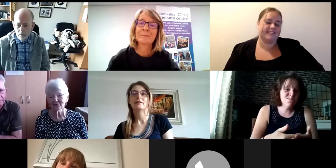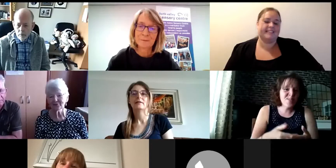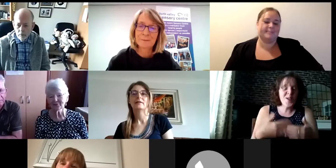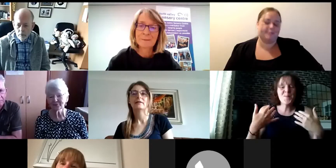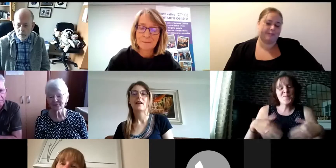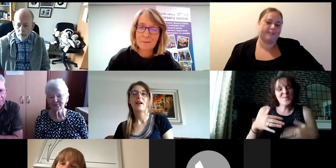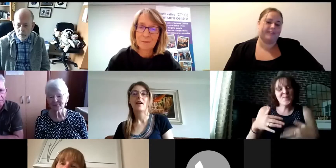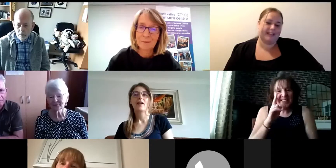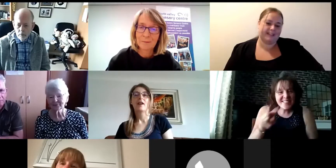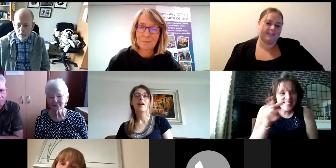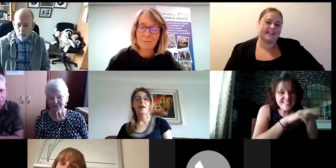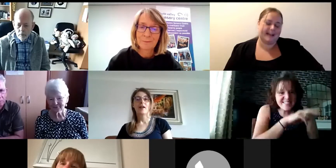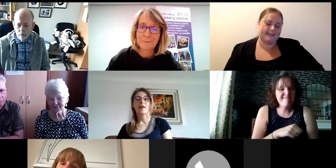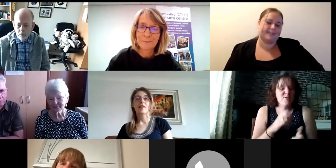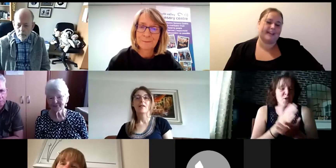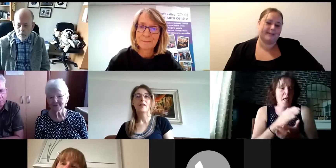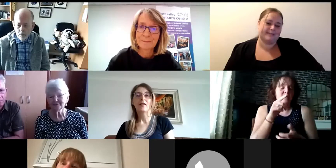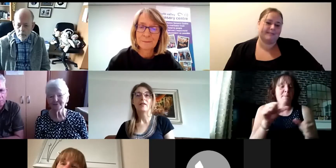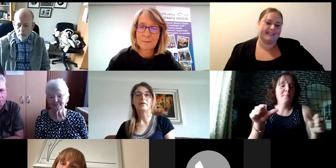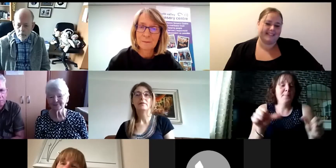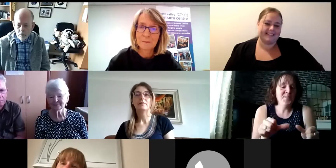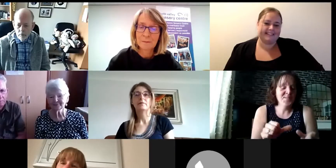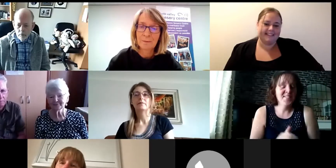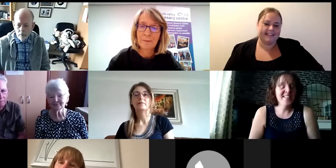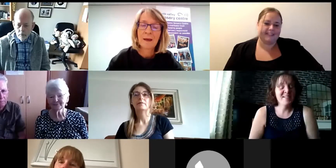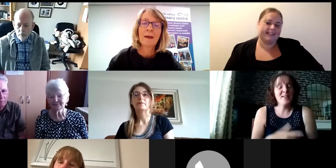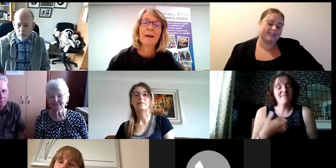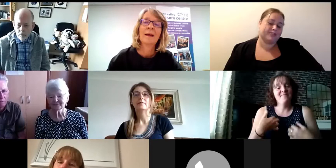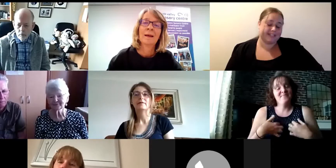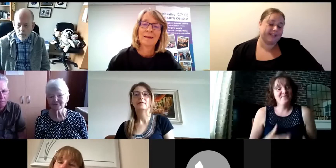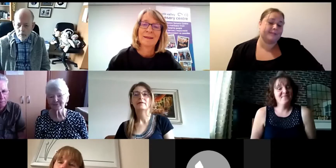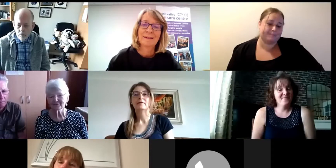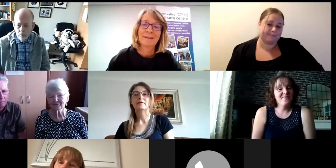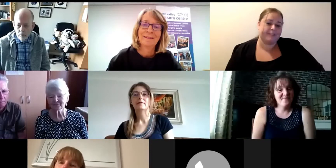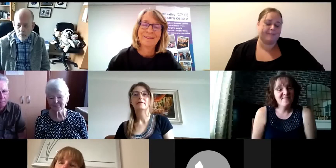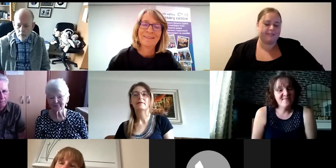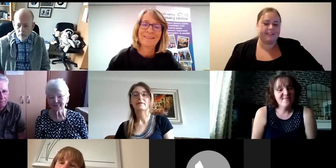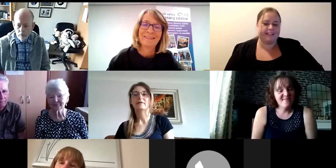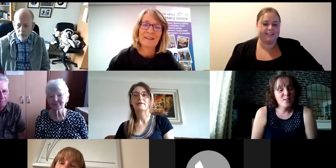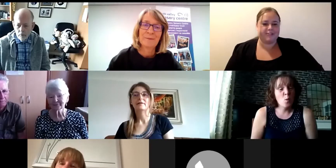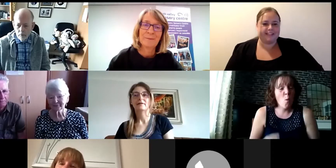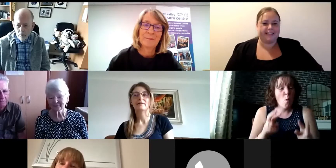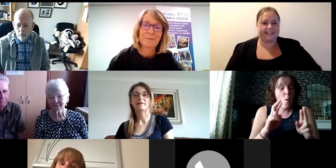Haven't seen them all for a very long time. So that was amazing. I really enjoyed it. Brief but I really enjoyed that.